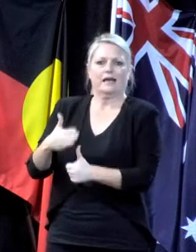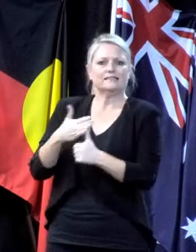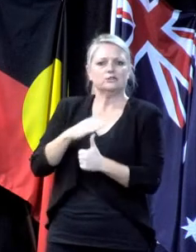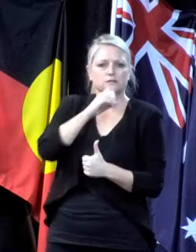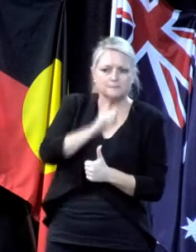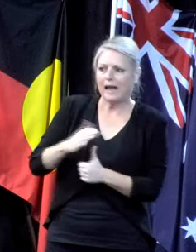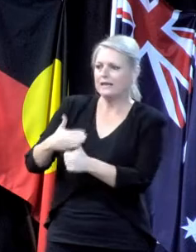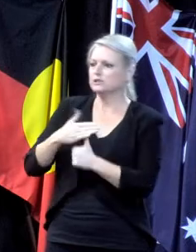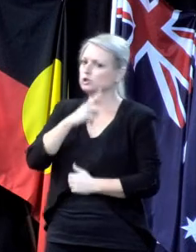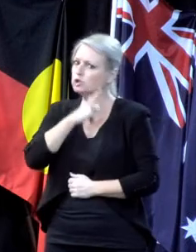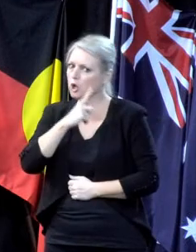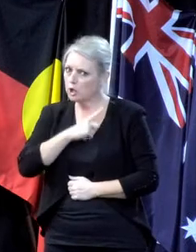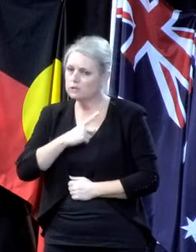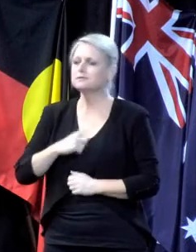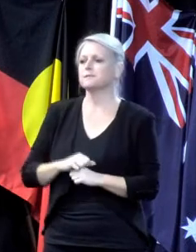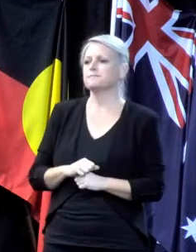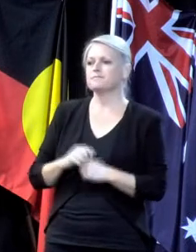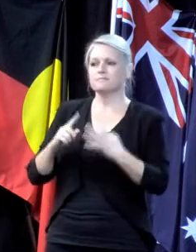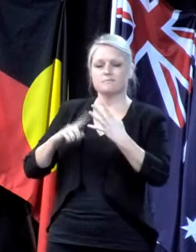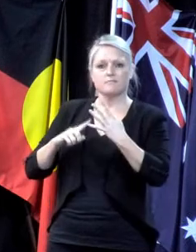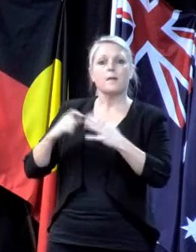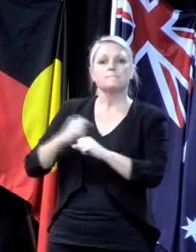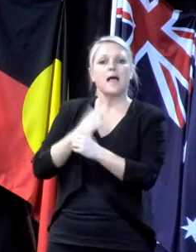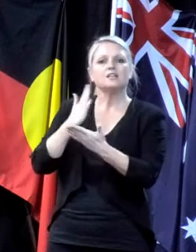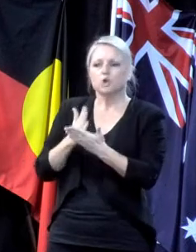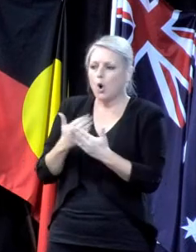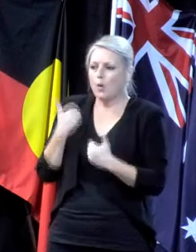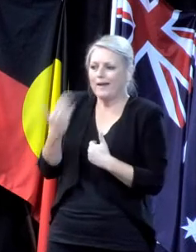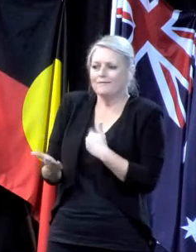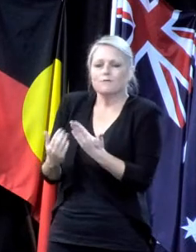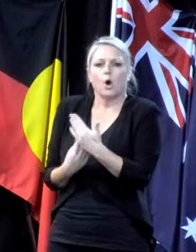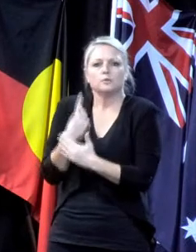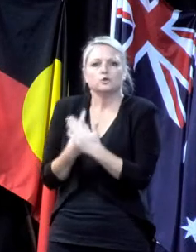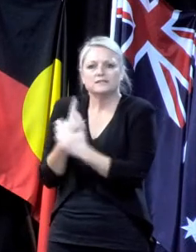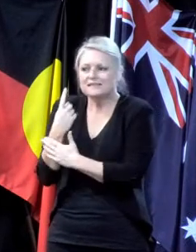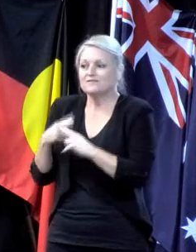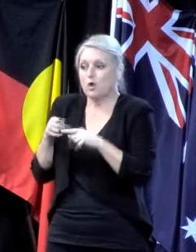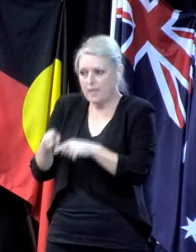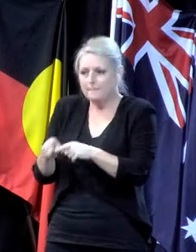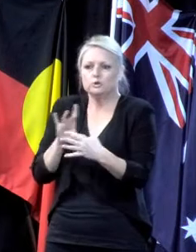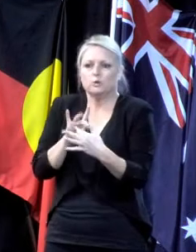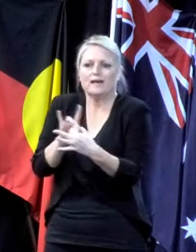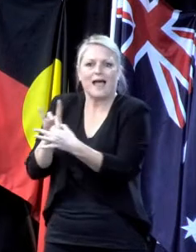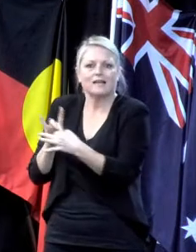and ensuring that they have opportunities to connect and engage with their culture within our school, as well.